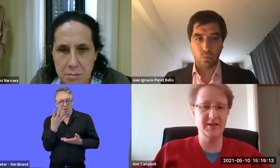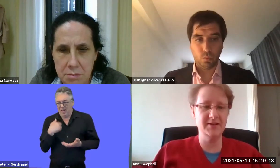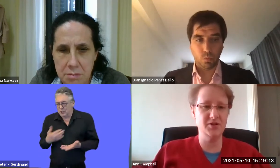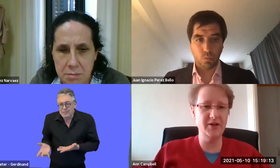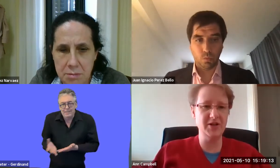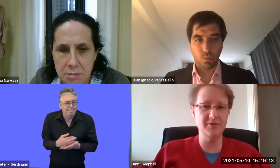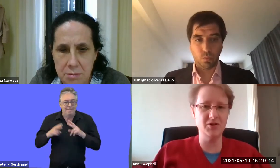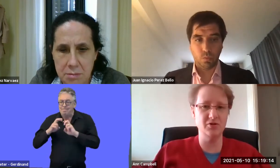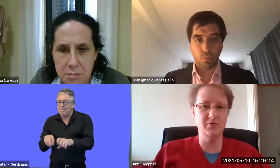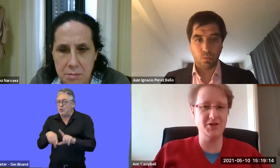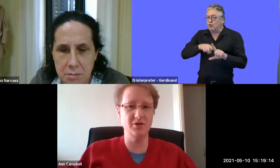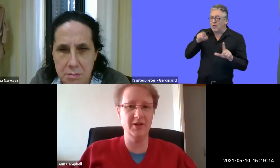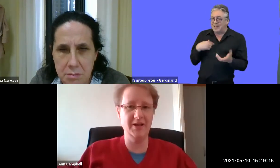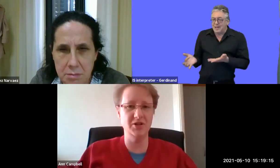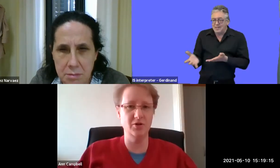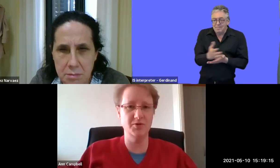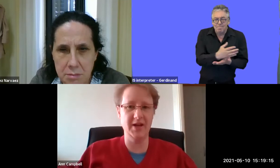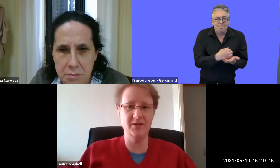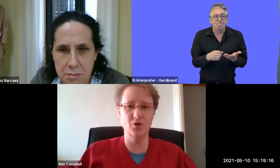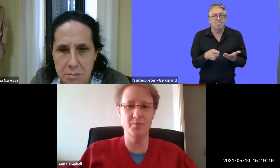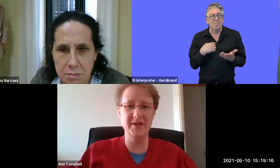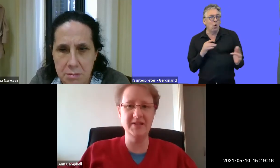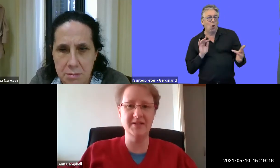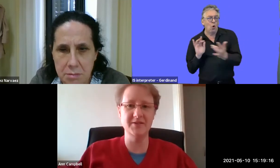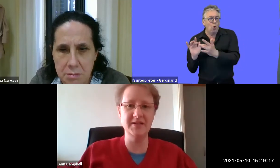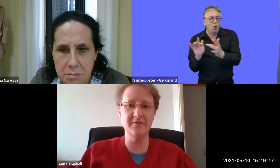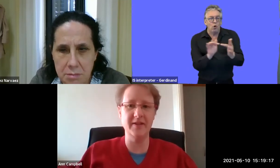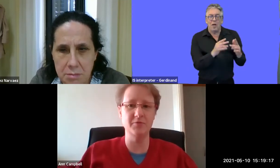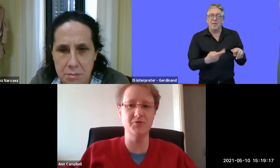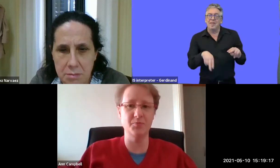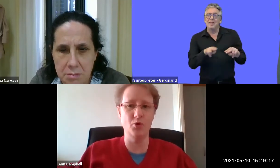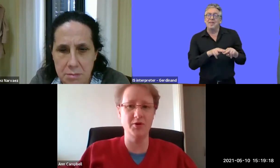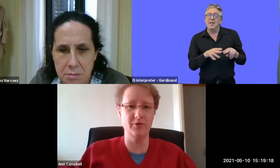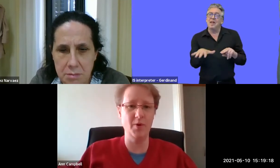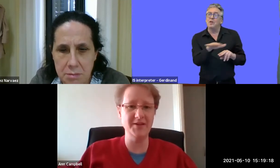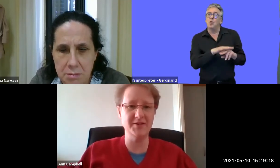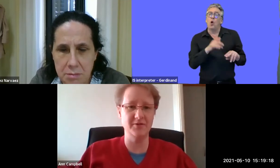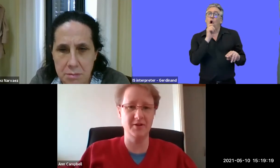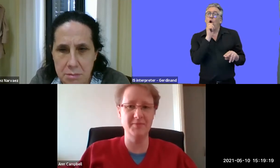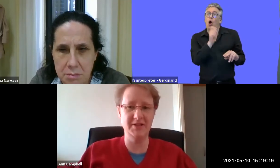and to reach out to national NGO's and OPD to support our request to the committee.